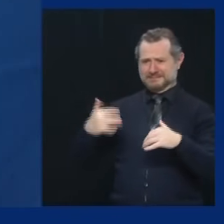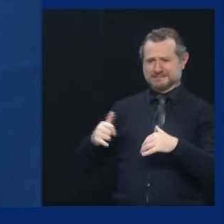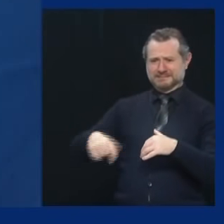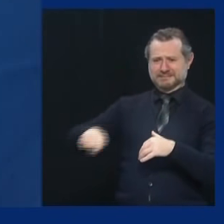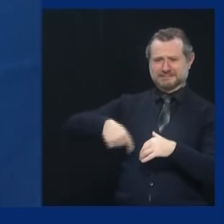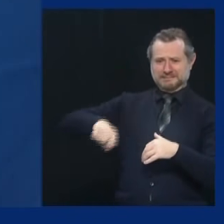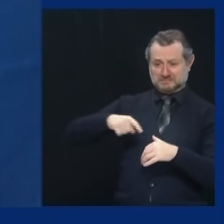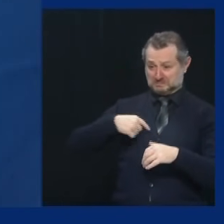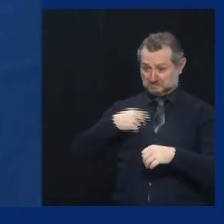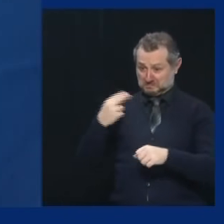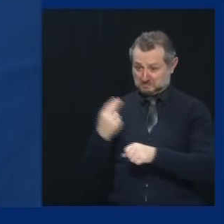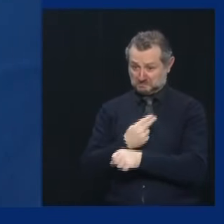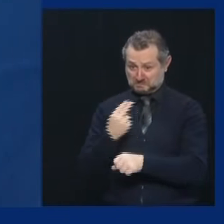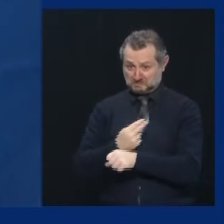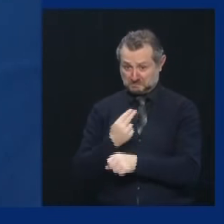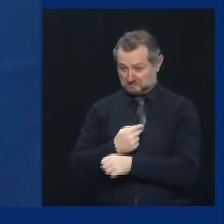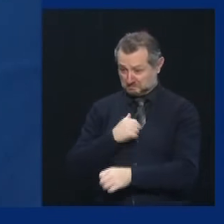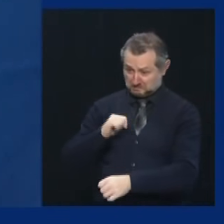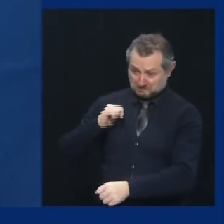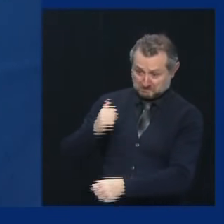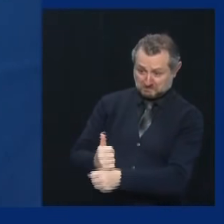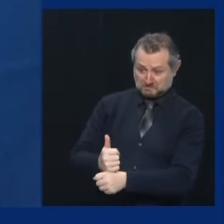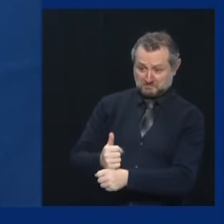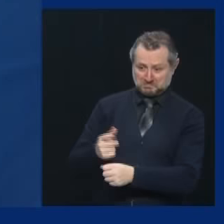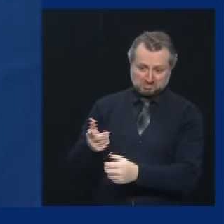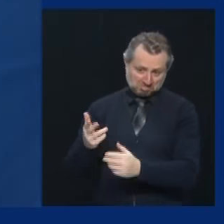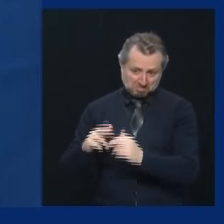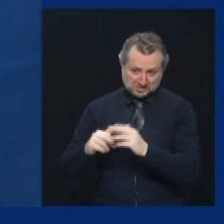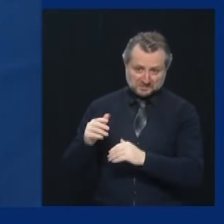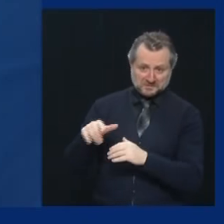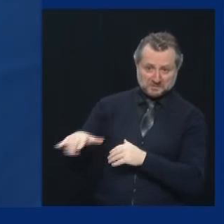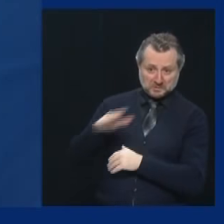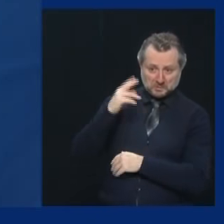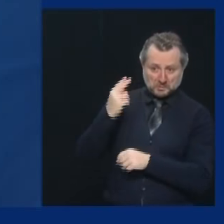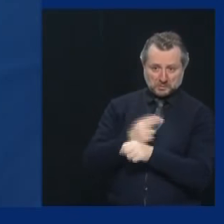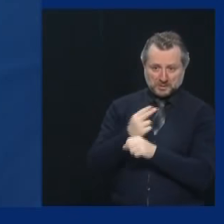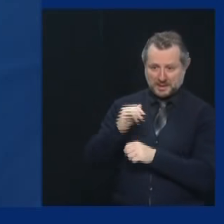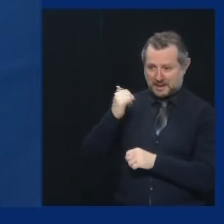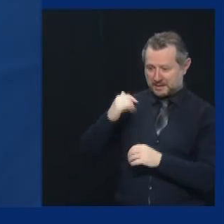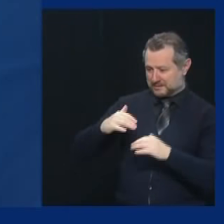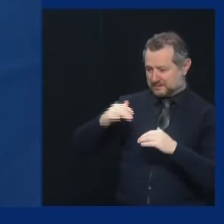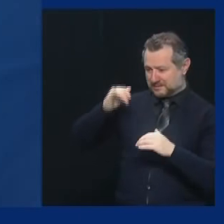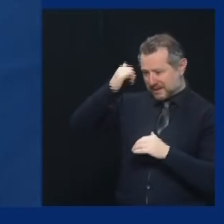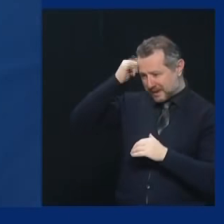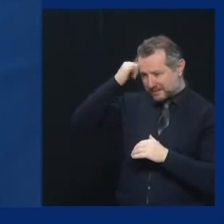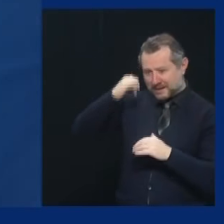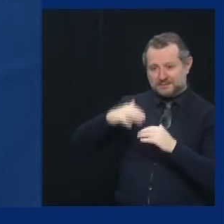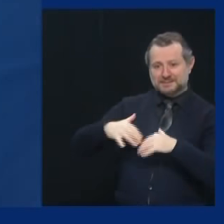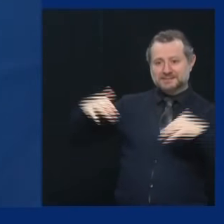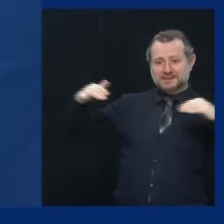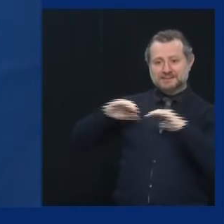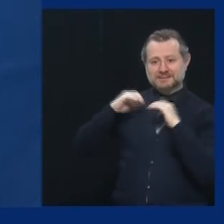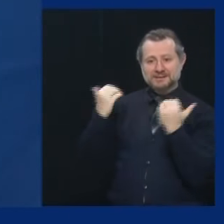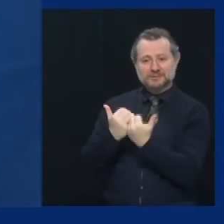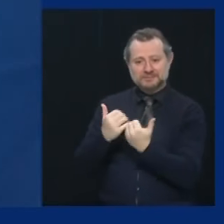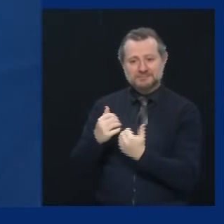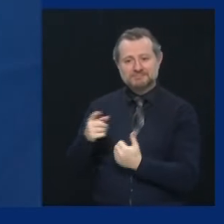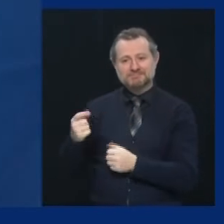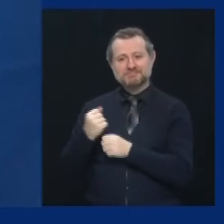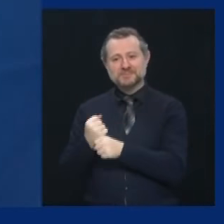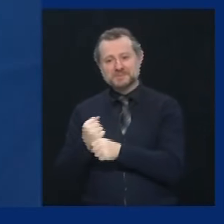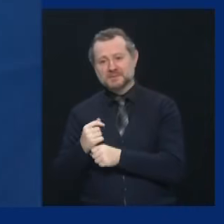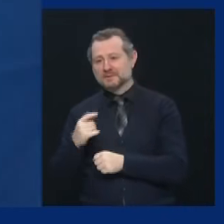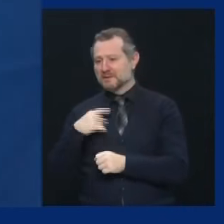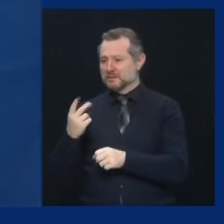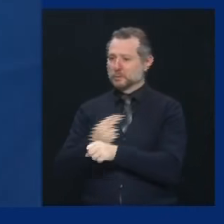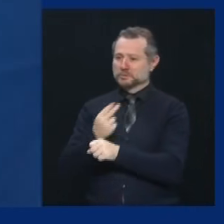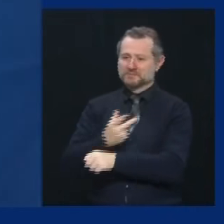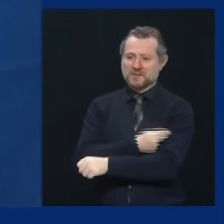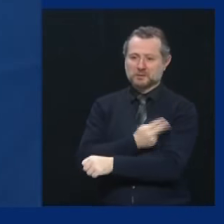2.9% TO 12%.